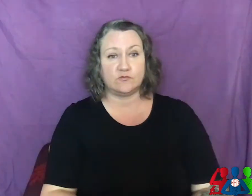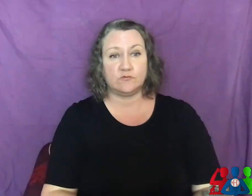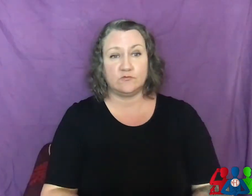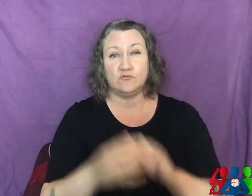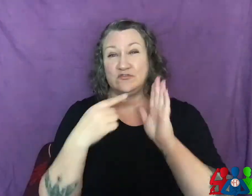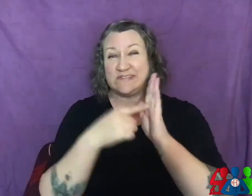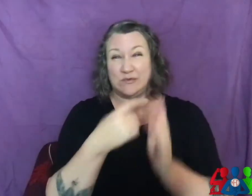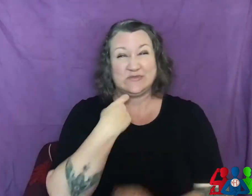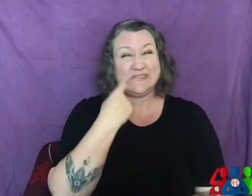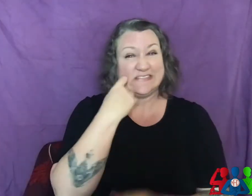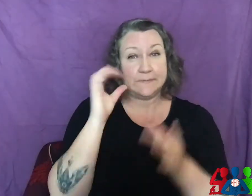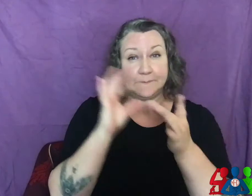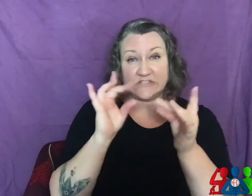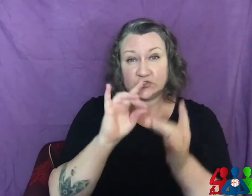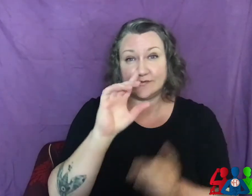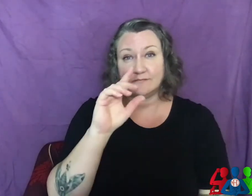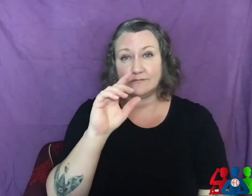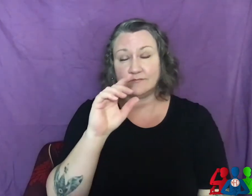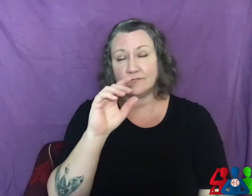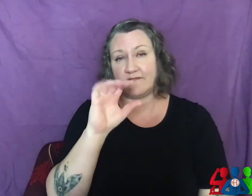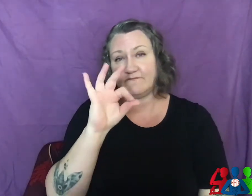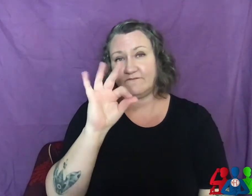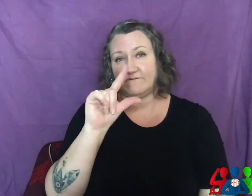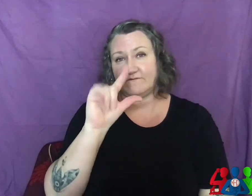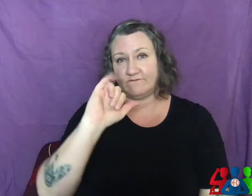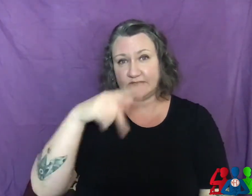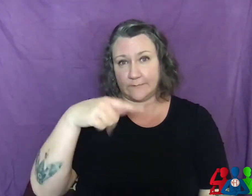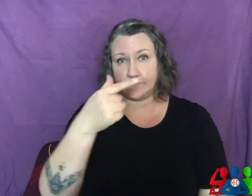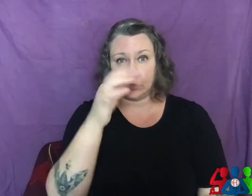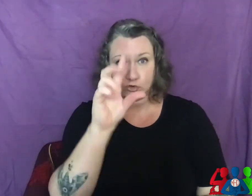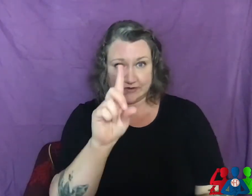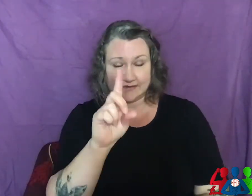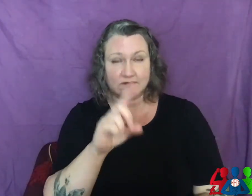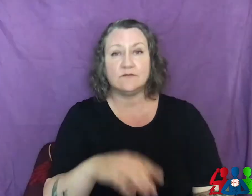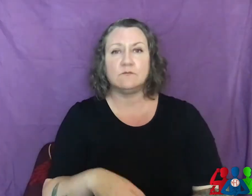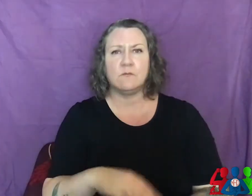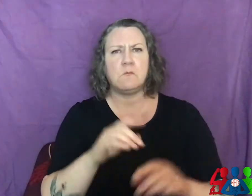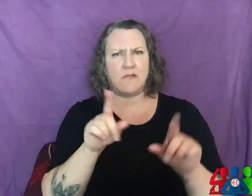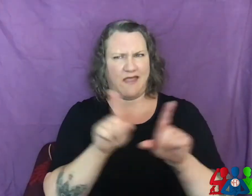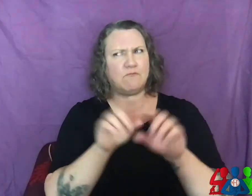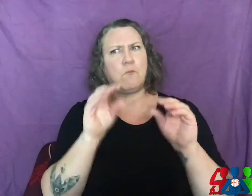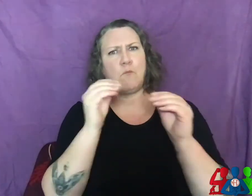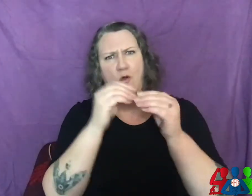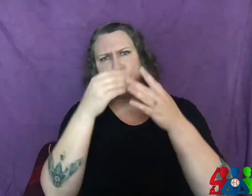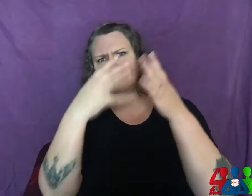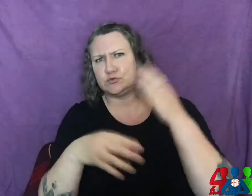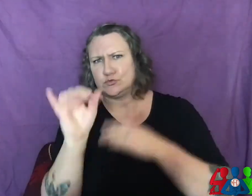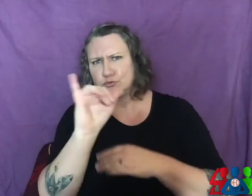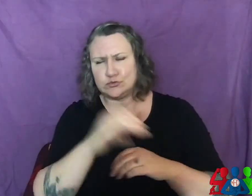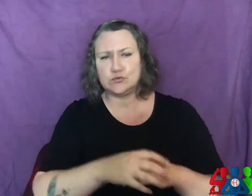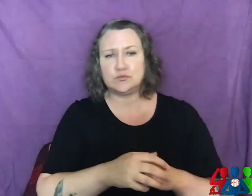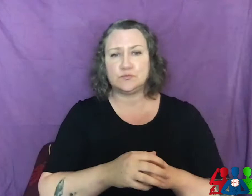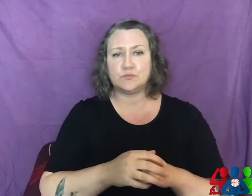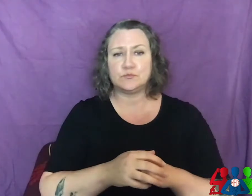can use to create fun that's still educational. I mentioned Flipgrid, but there are many